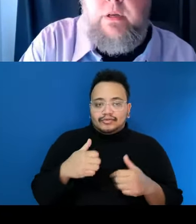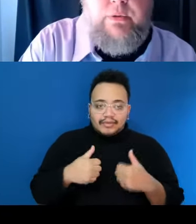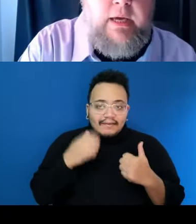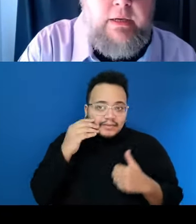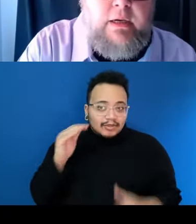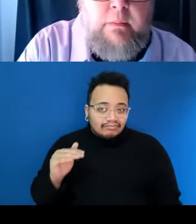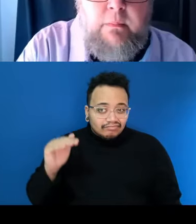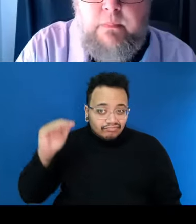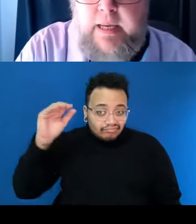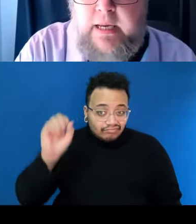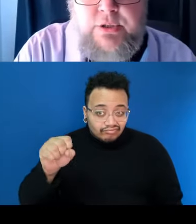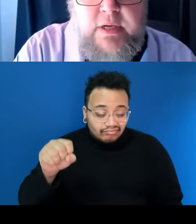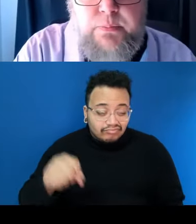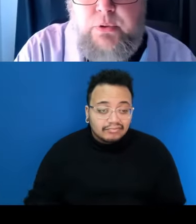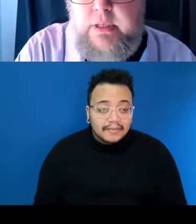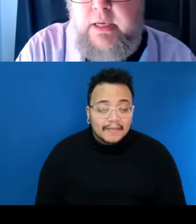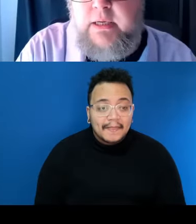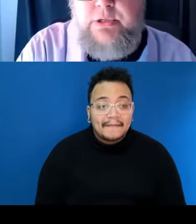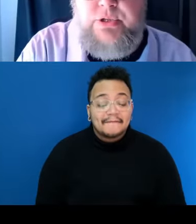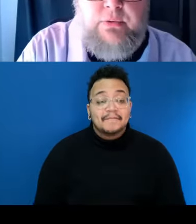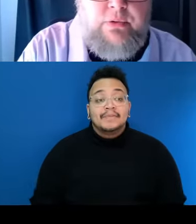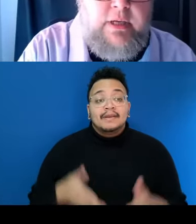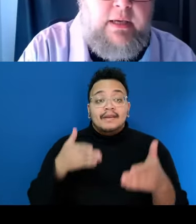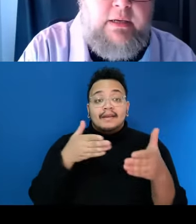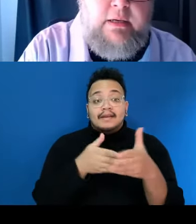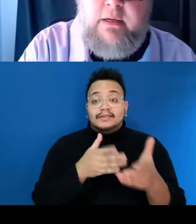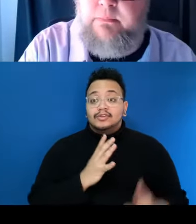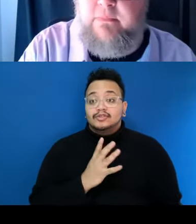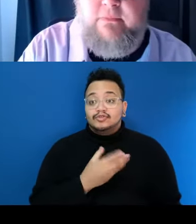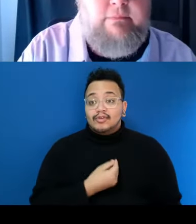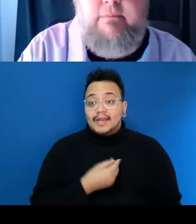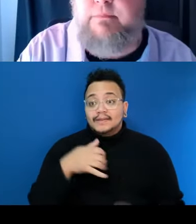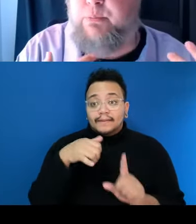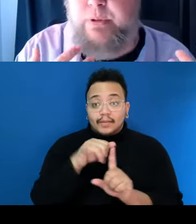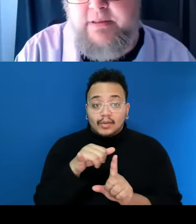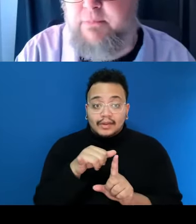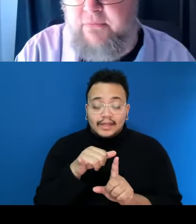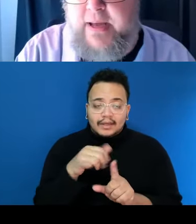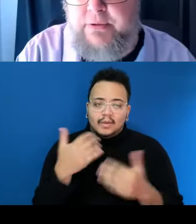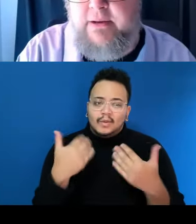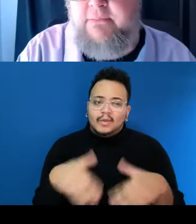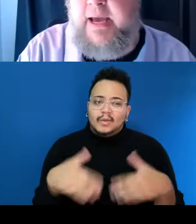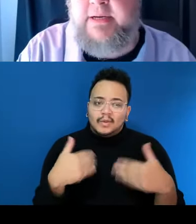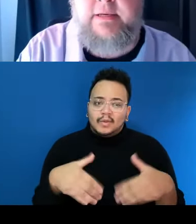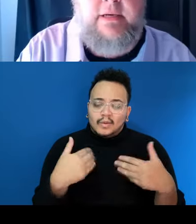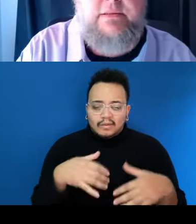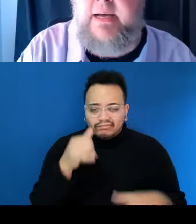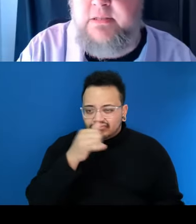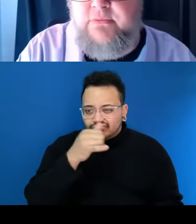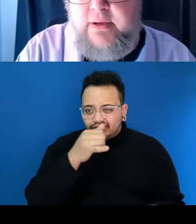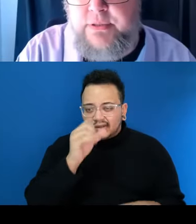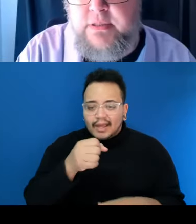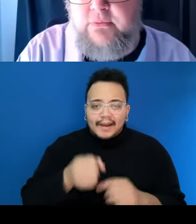We know that anti-trans bullying in general, can be really profound and impact lots of levels